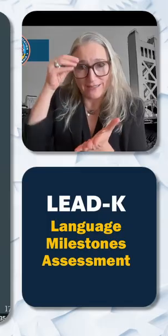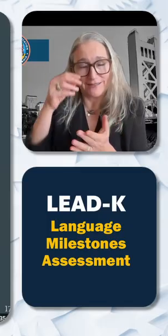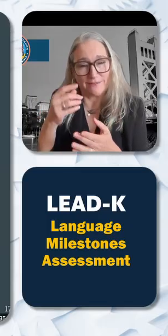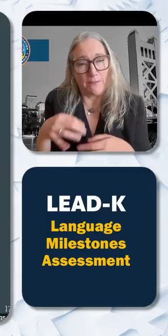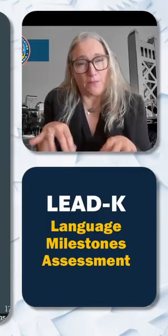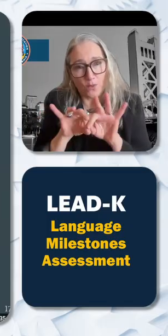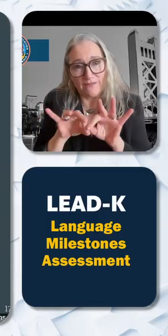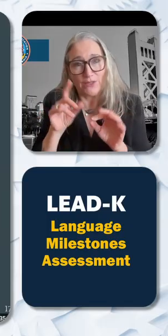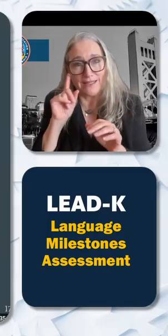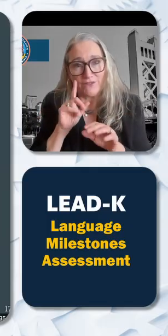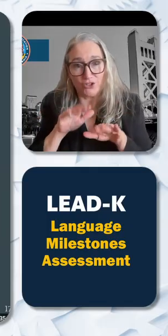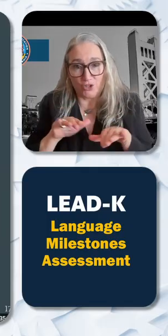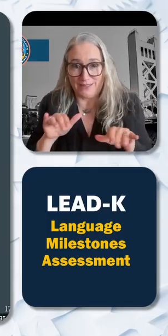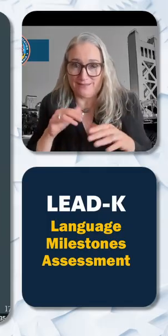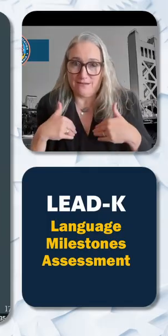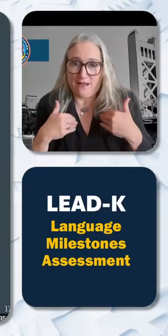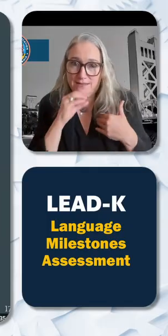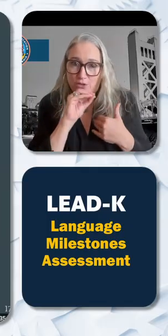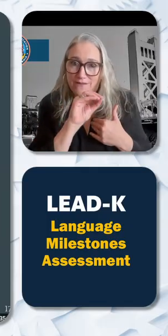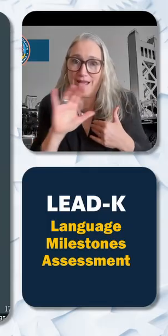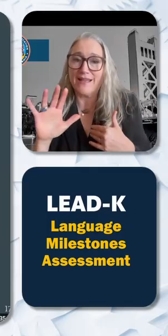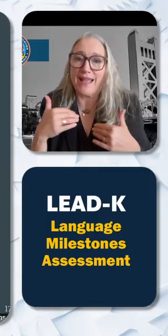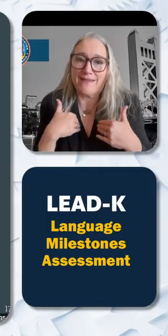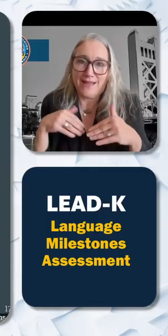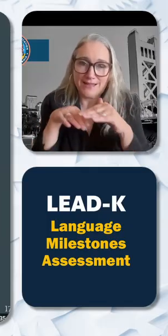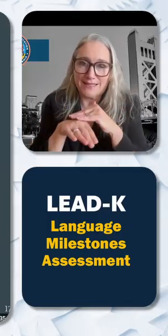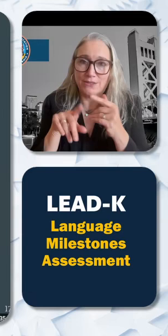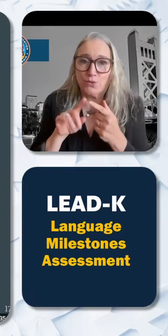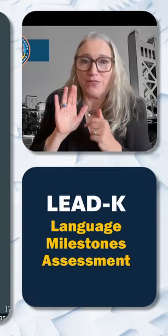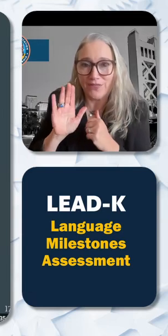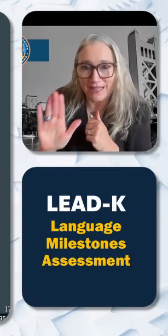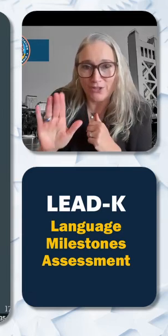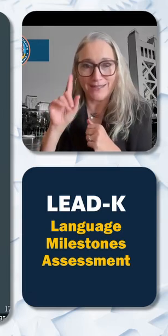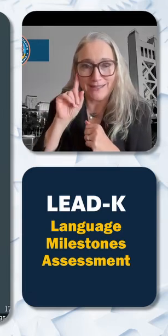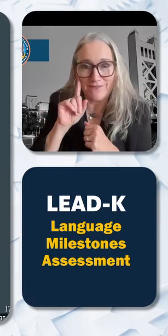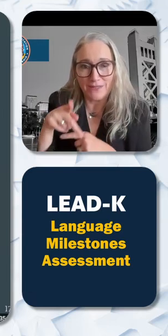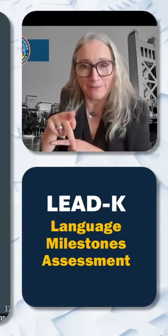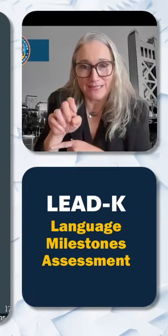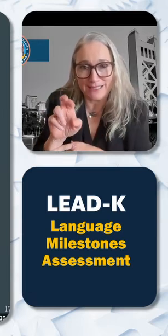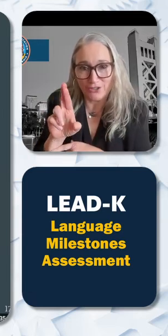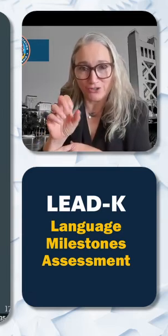out on is incidental learning. That's really important, especially for babies birthed to